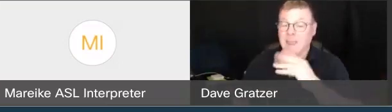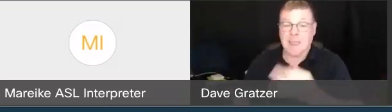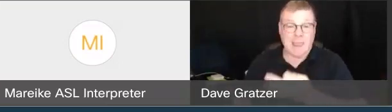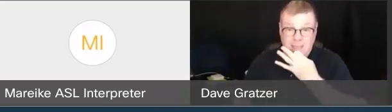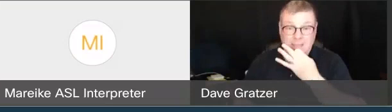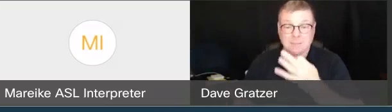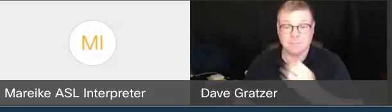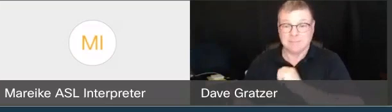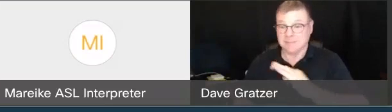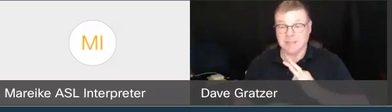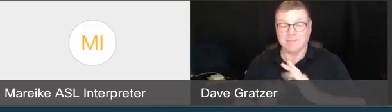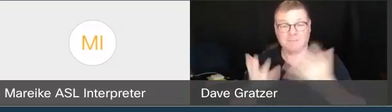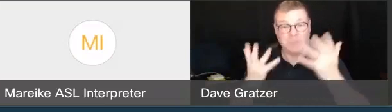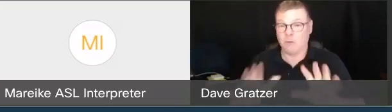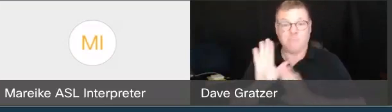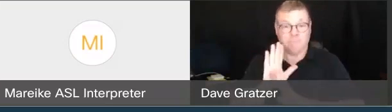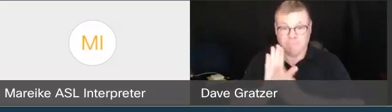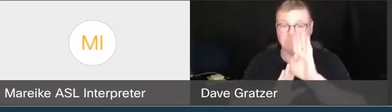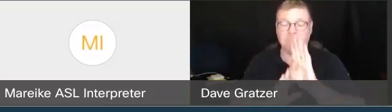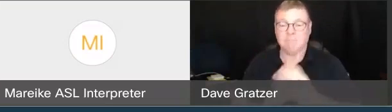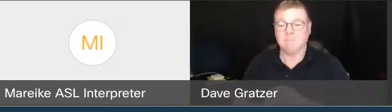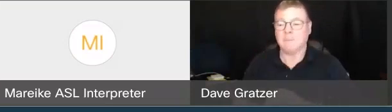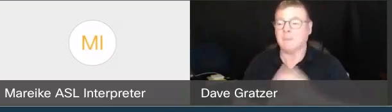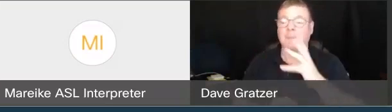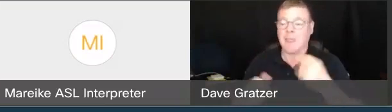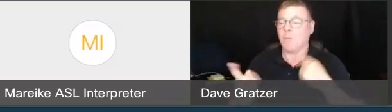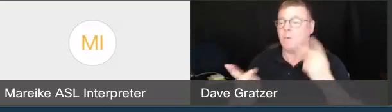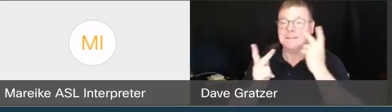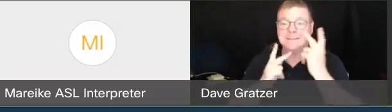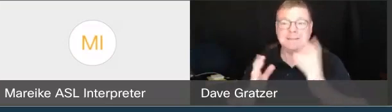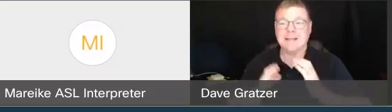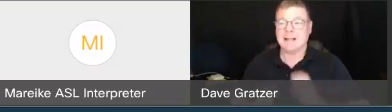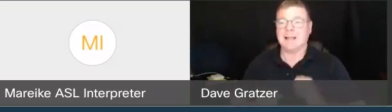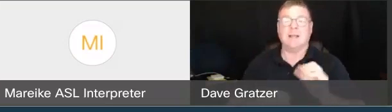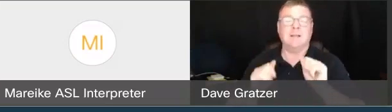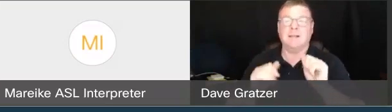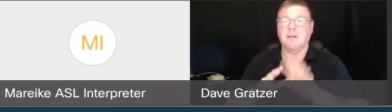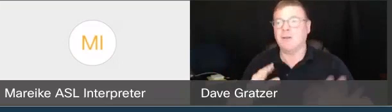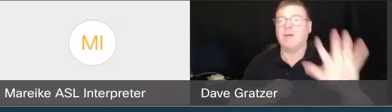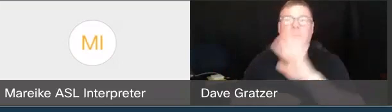have developed. And we see mandated clients, across all of our behavioral health services.